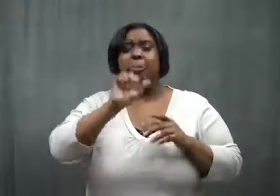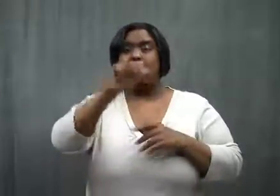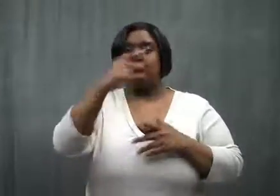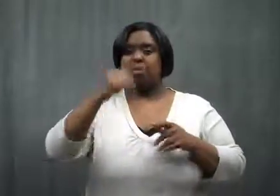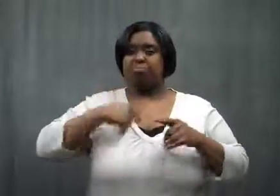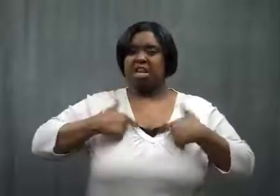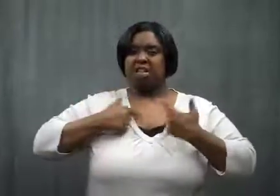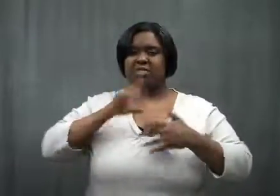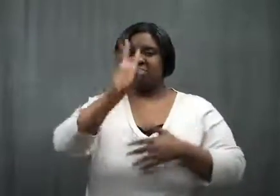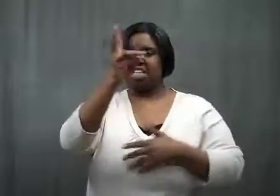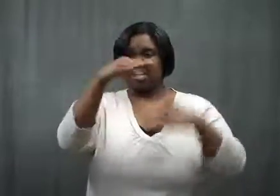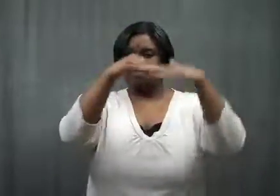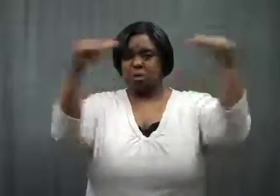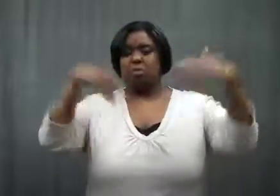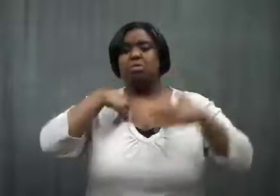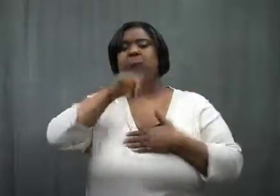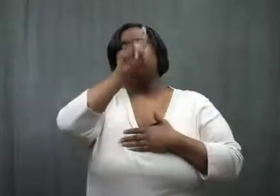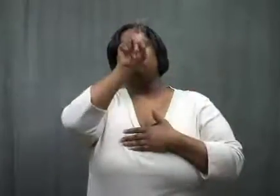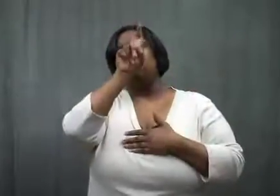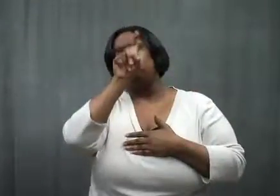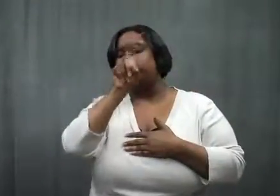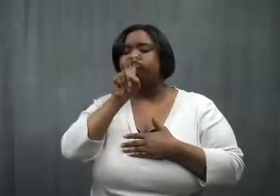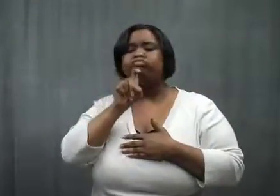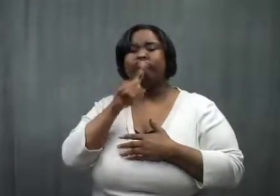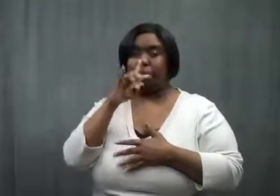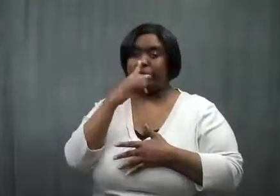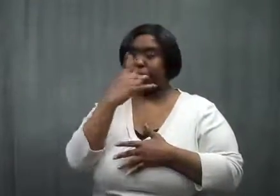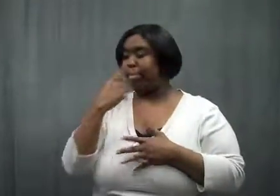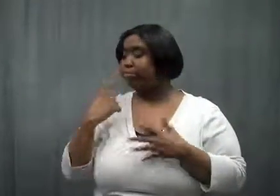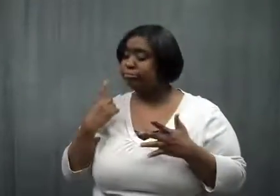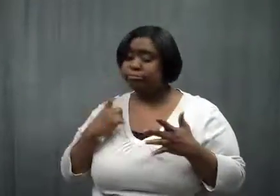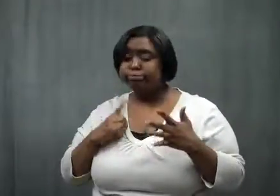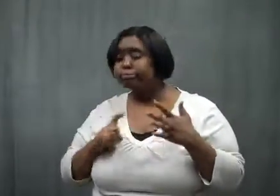It was a dull day, and I came down from my 6th floor apartment.